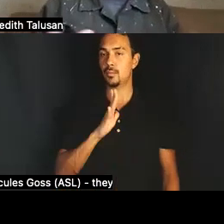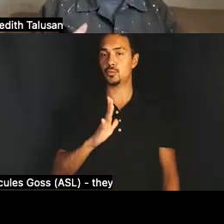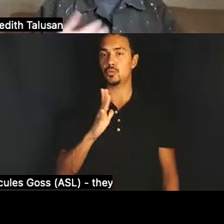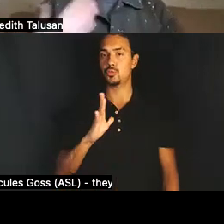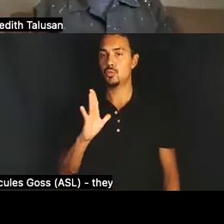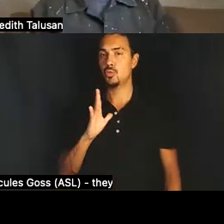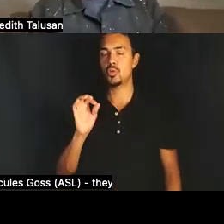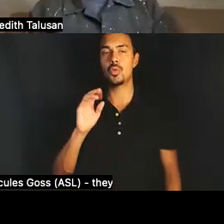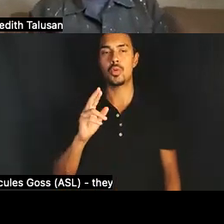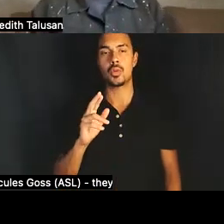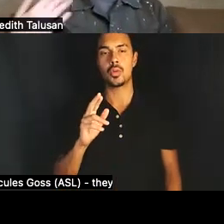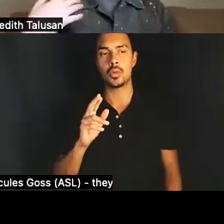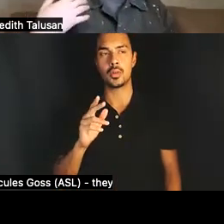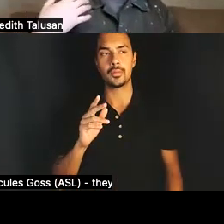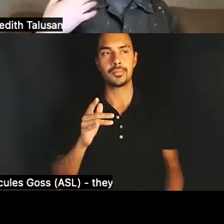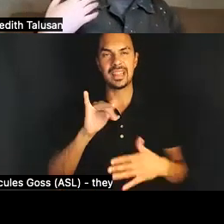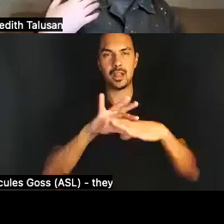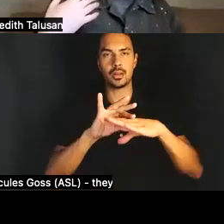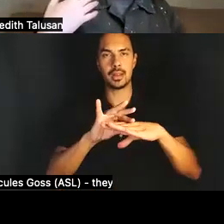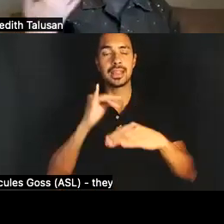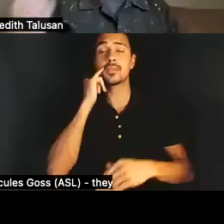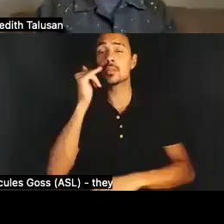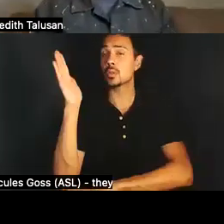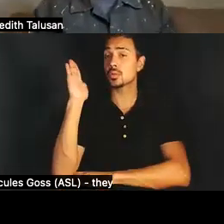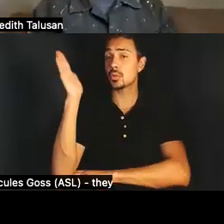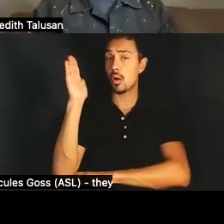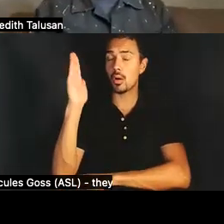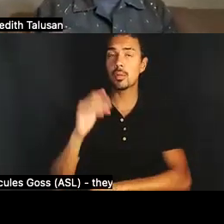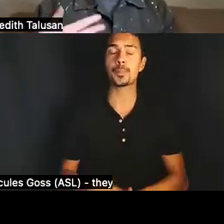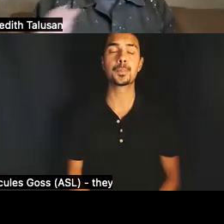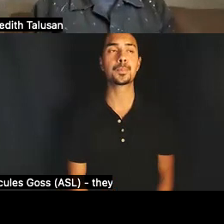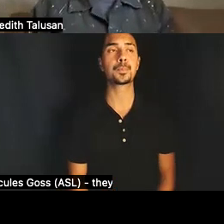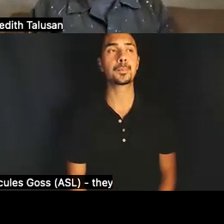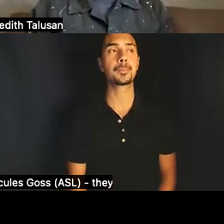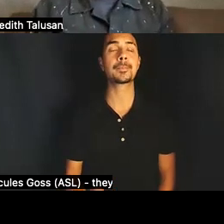of more official or formal context. If you are giving a talk